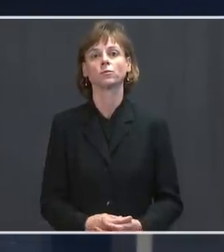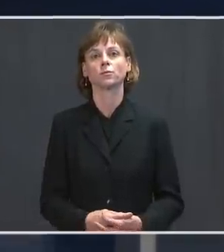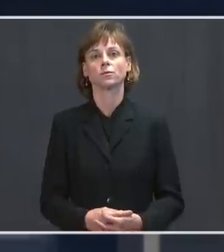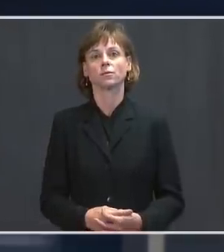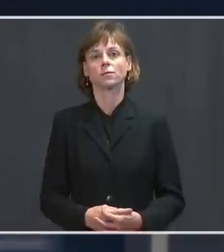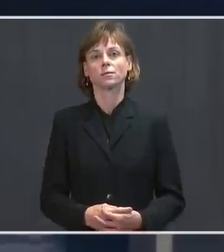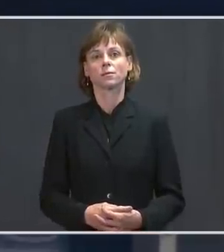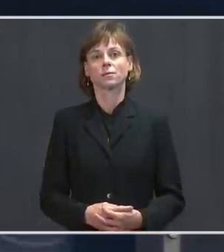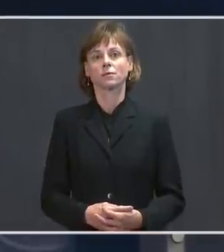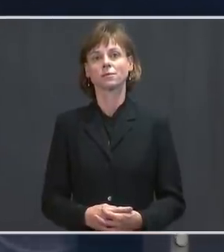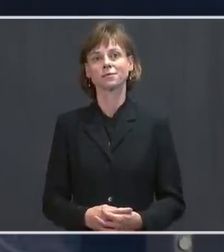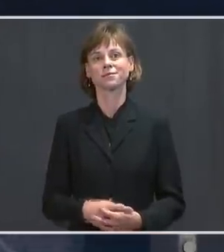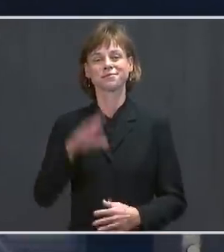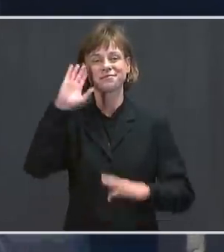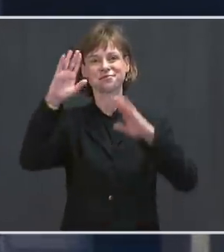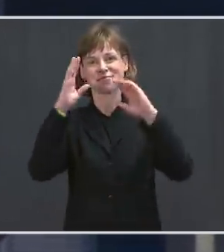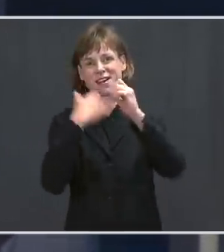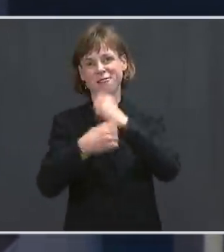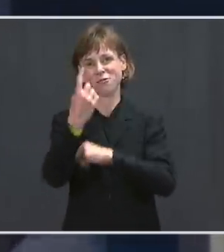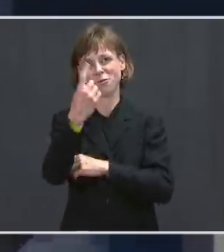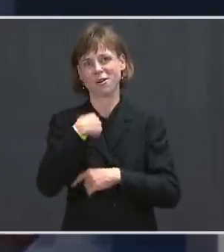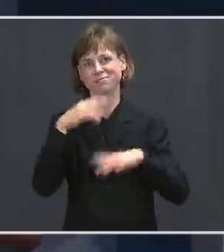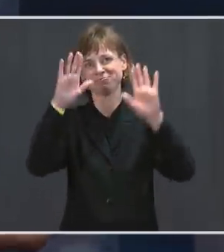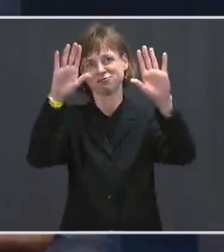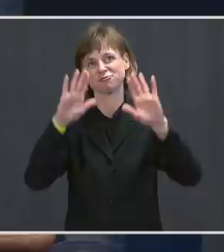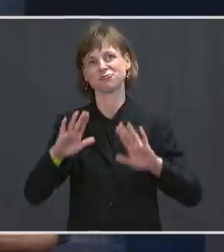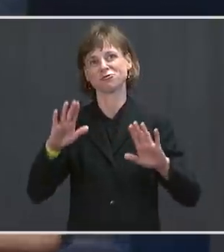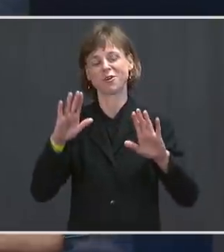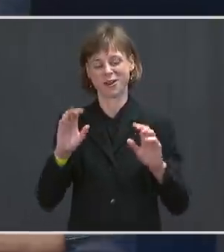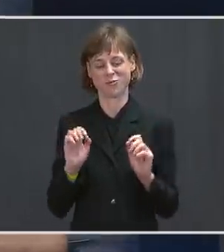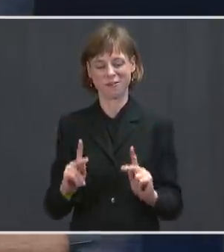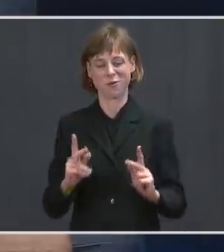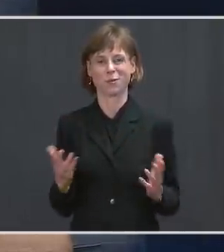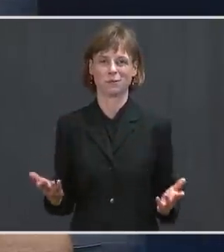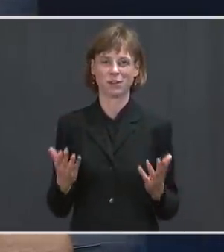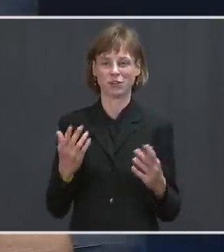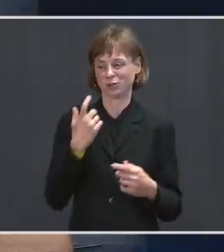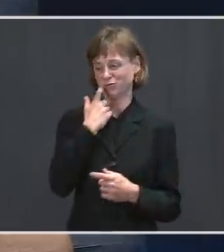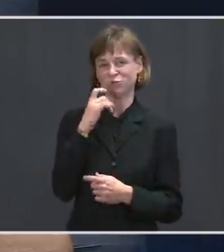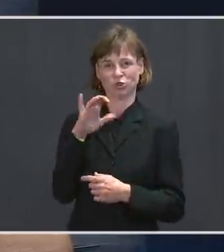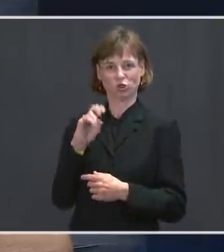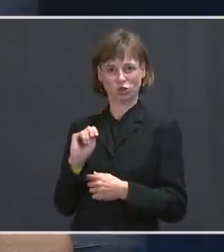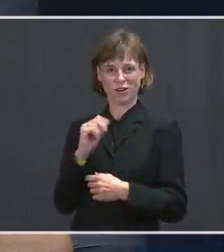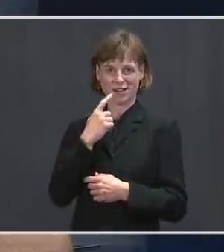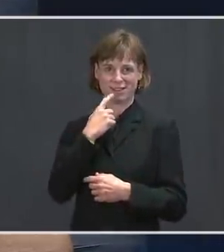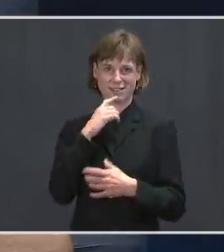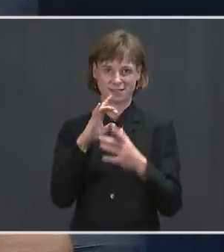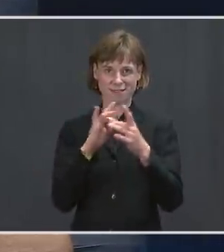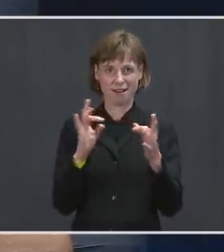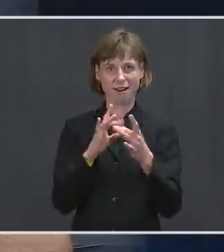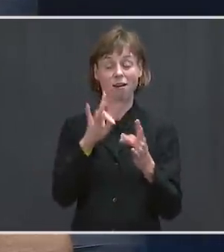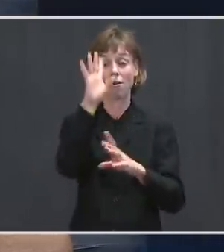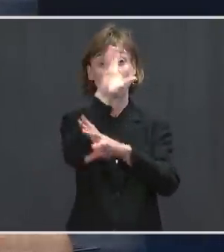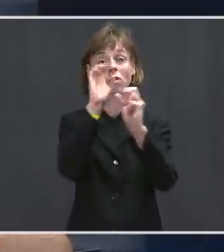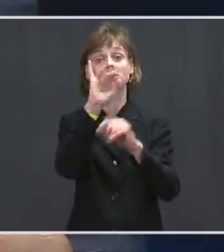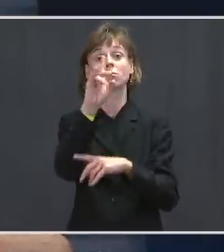Mr. Sullivan: Hi everybody, it's great to have the opportunity to be here. As Jen just mentioned, President Biden is going to be going over to the State Department